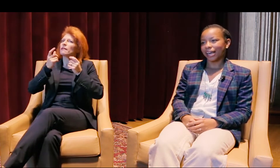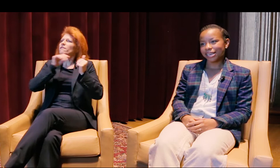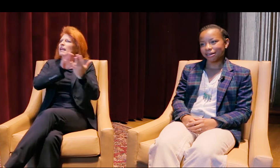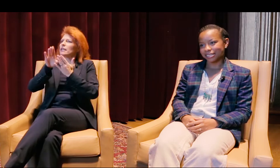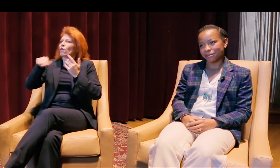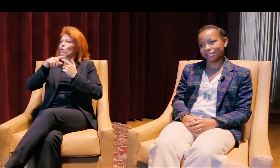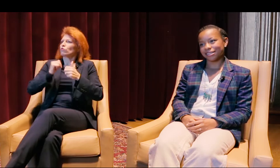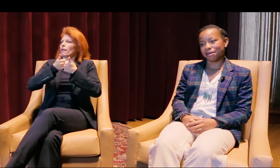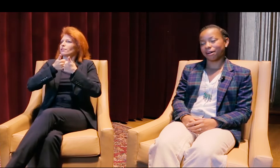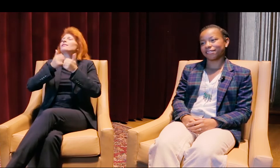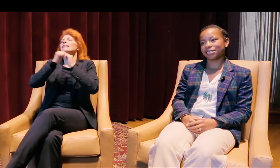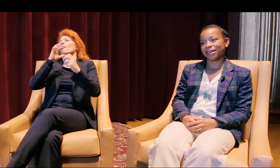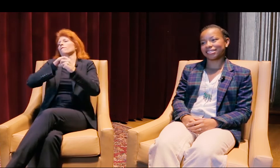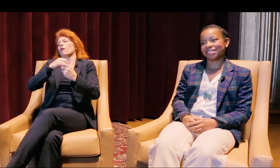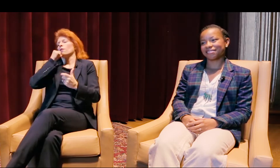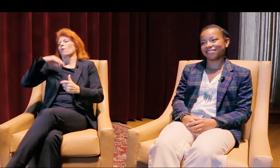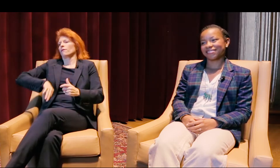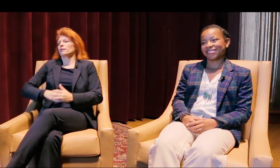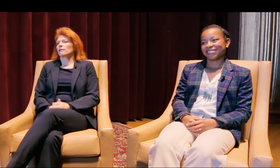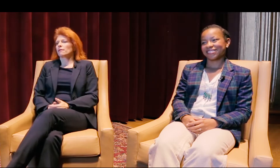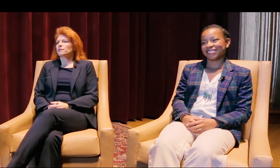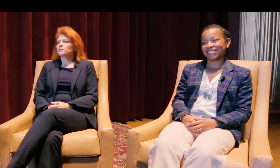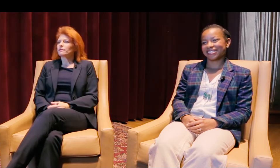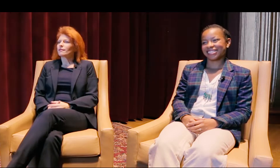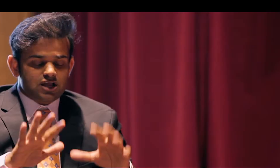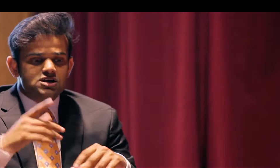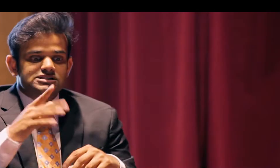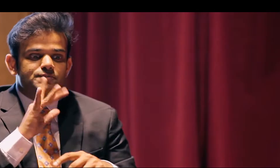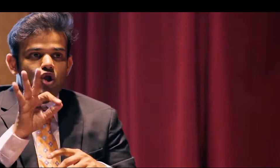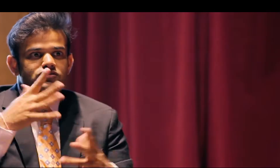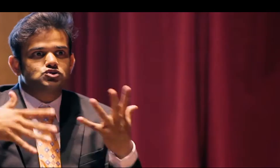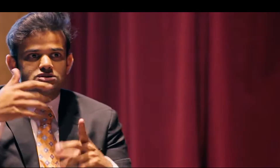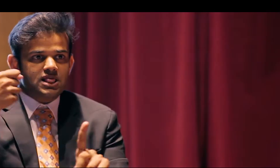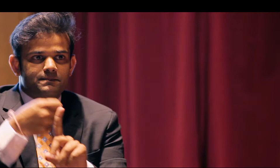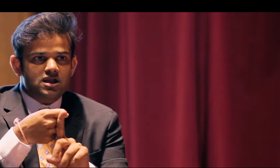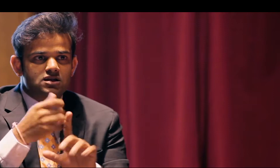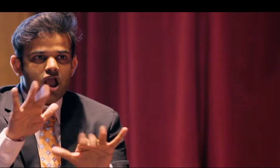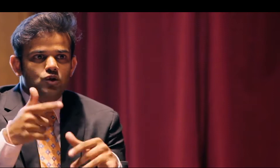That's how I stepped into the non-profit space. [Vai] Oh, that's wonderful.